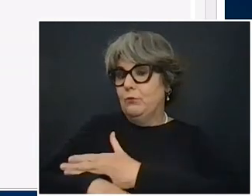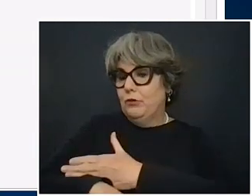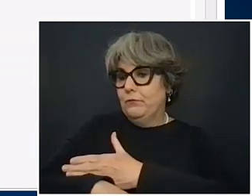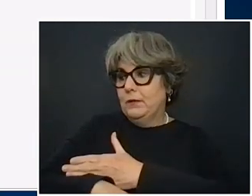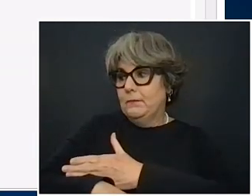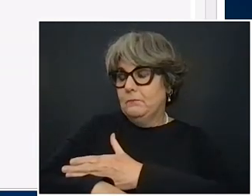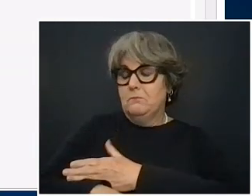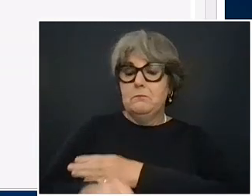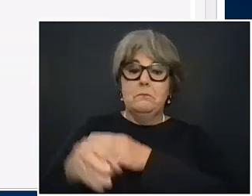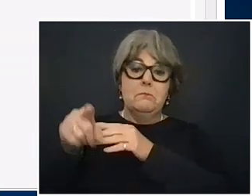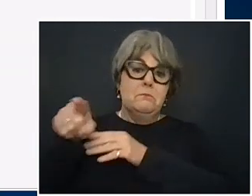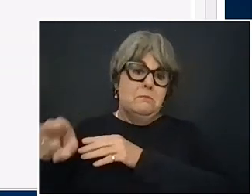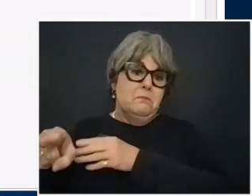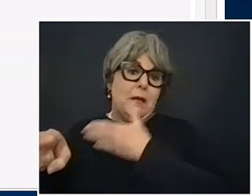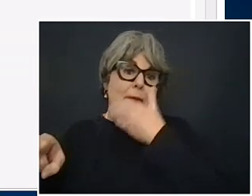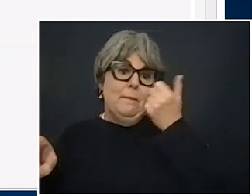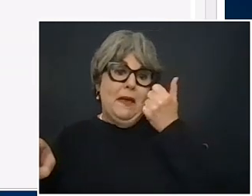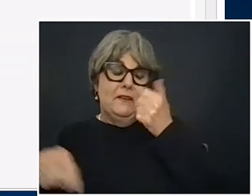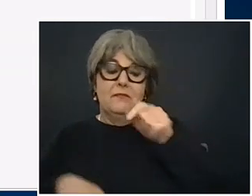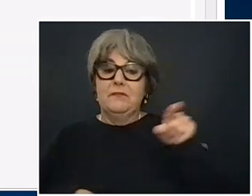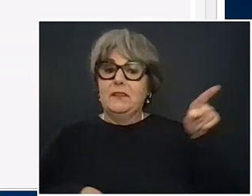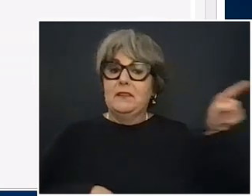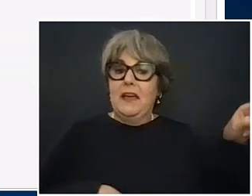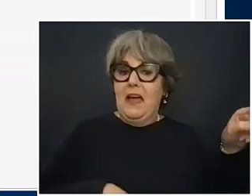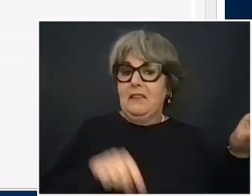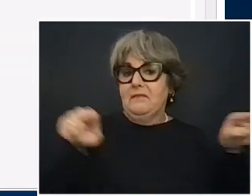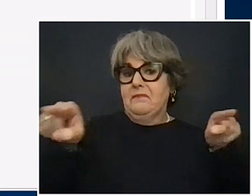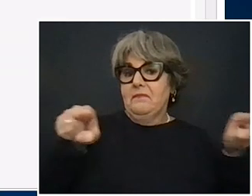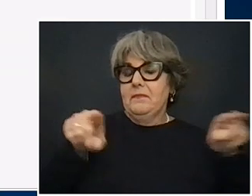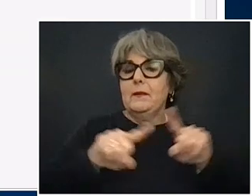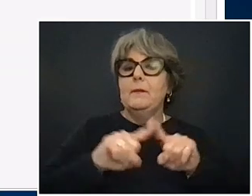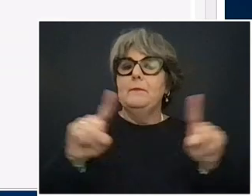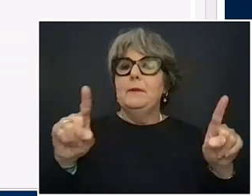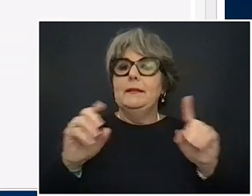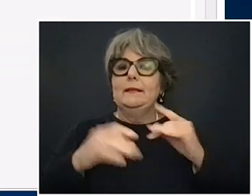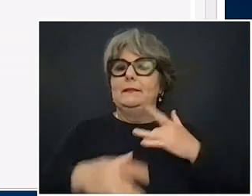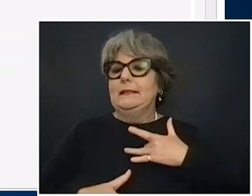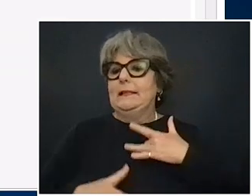better than the other, but it's much more likely, it seems to me, given the